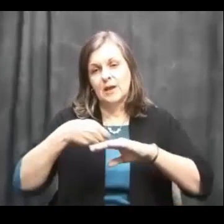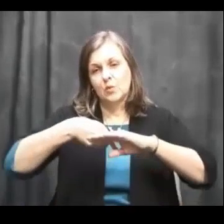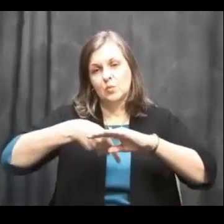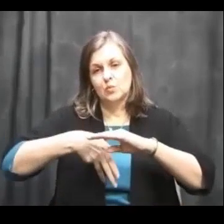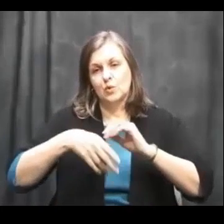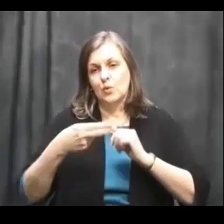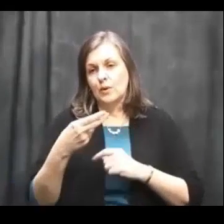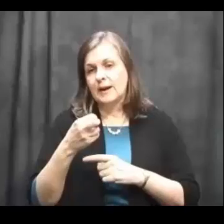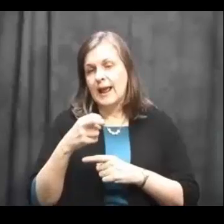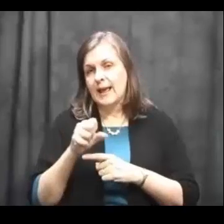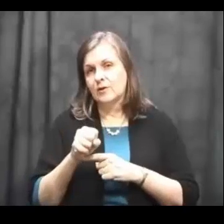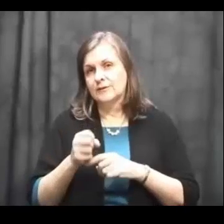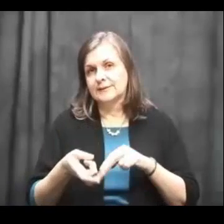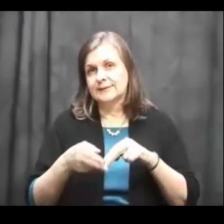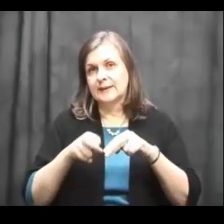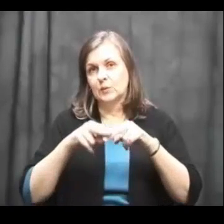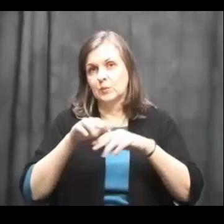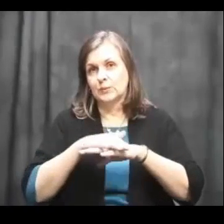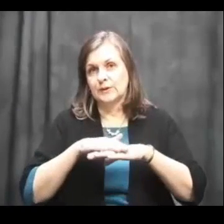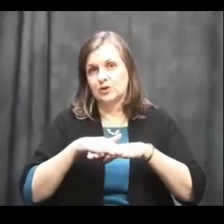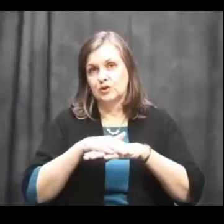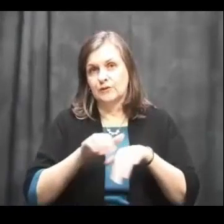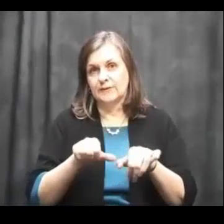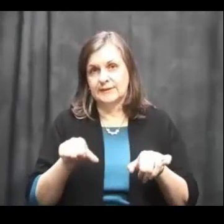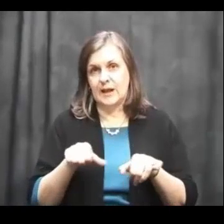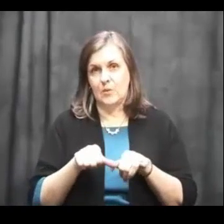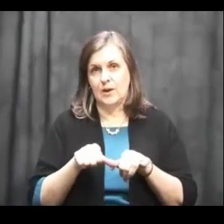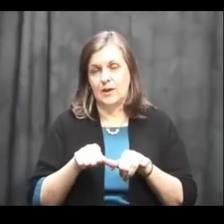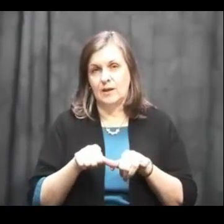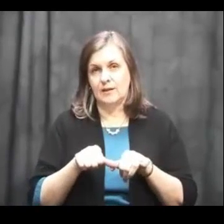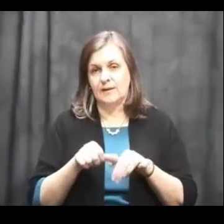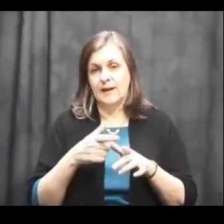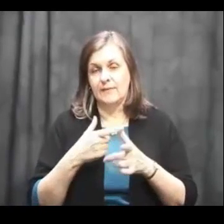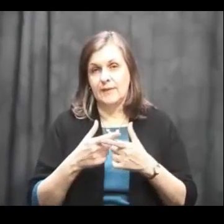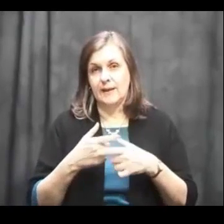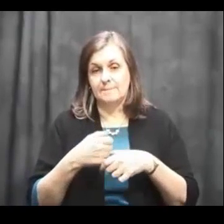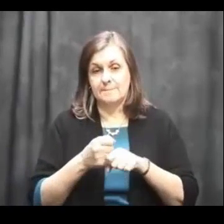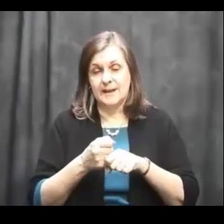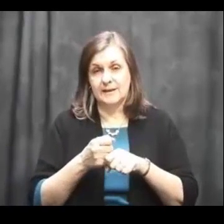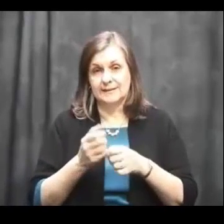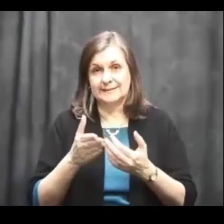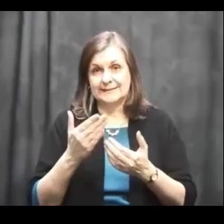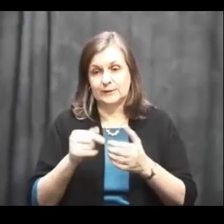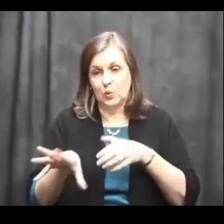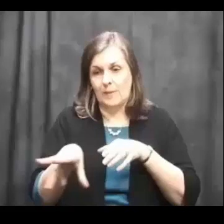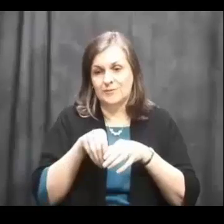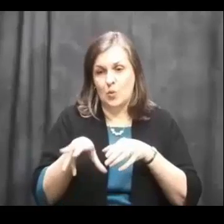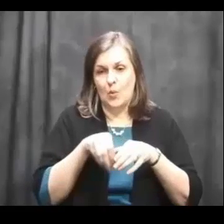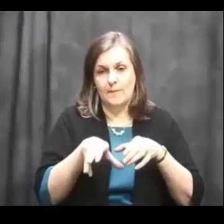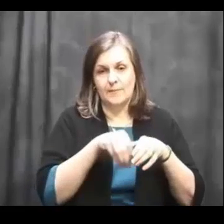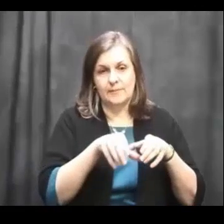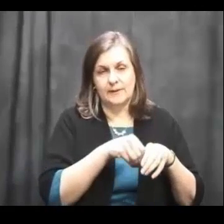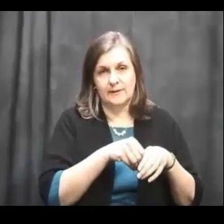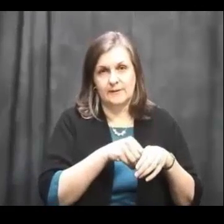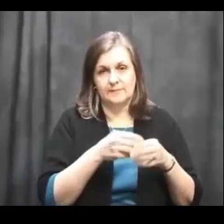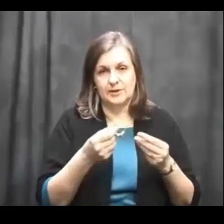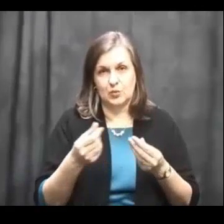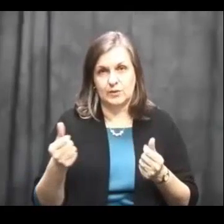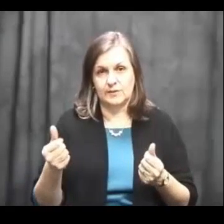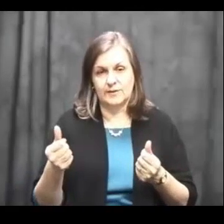we've talked before about root hairs increasing the surface area of the root and making an extremely absorptive environment